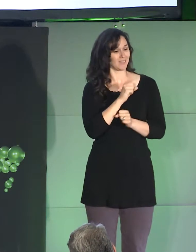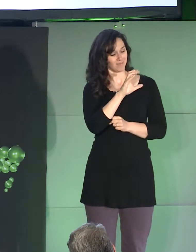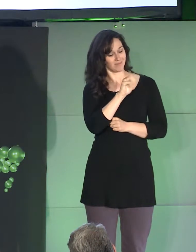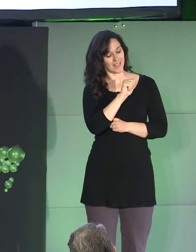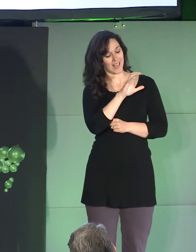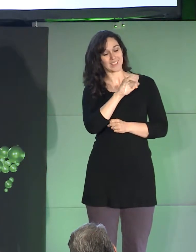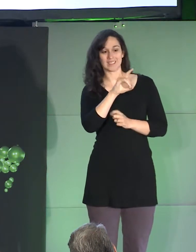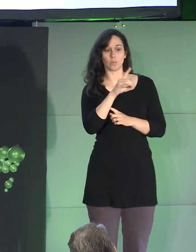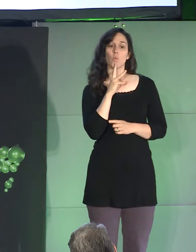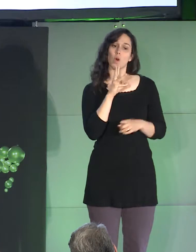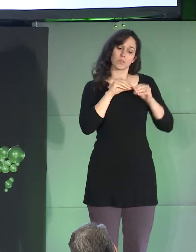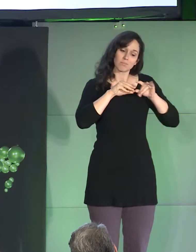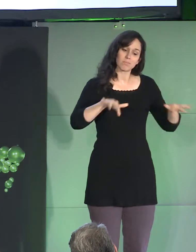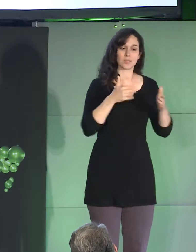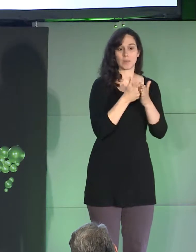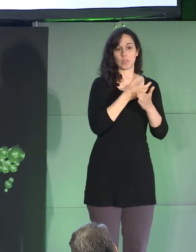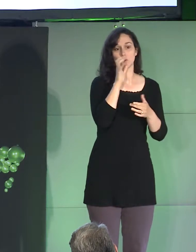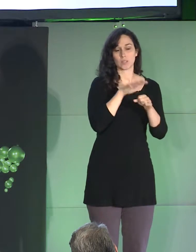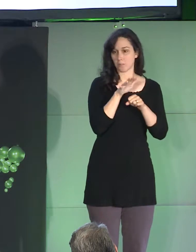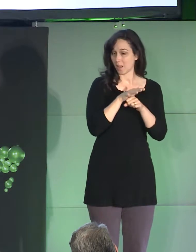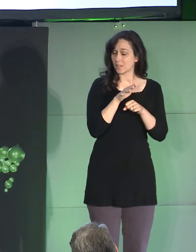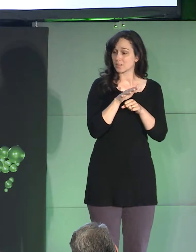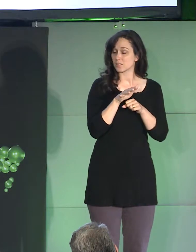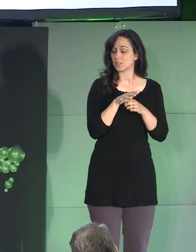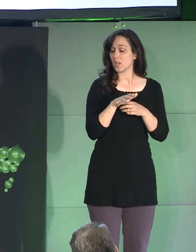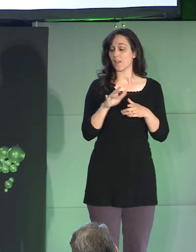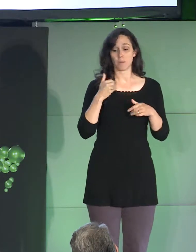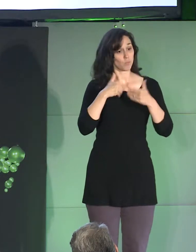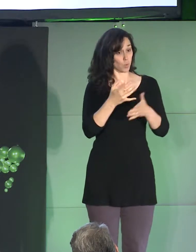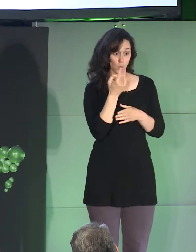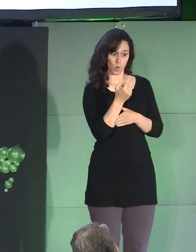into nearby drinking supplies. And this process only produces one source of revenue.